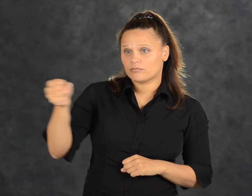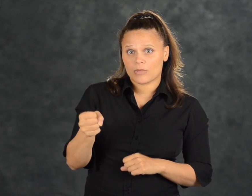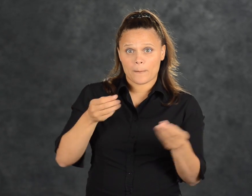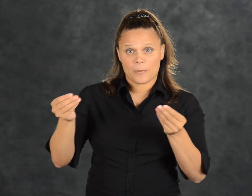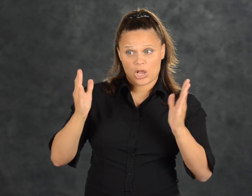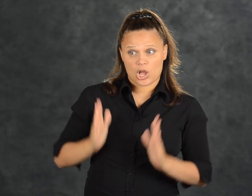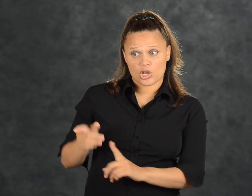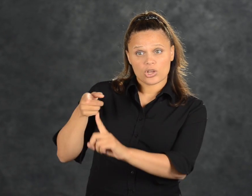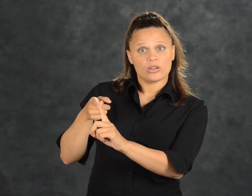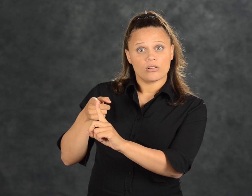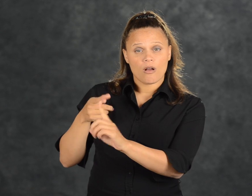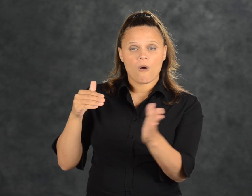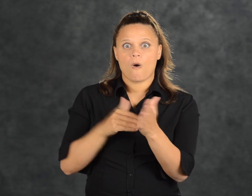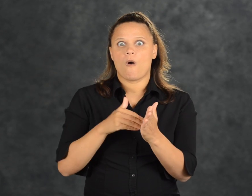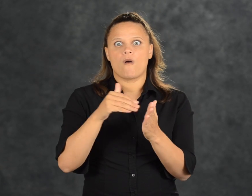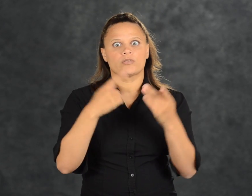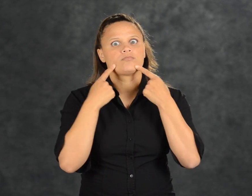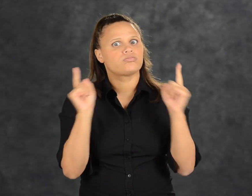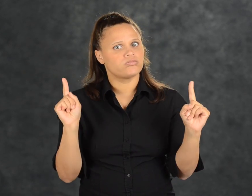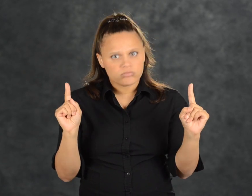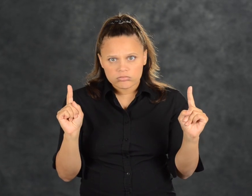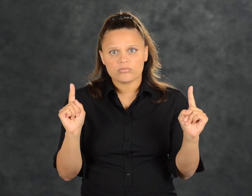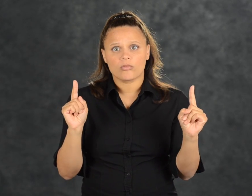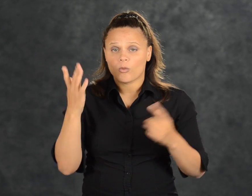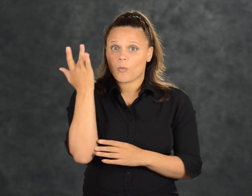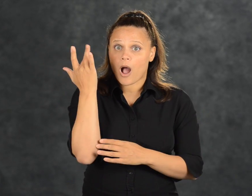But mediations often resolve disputes because there is a third person present